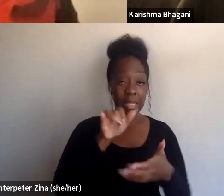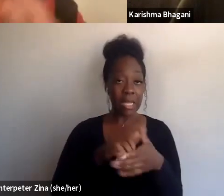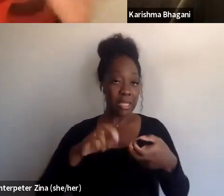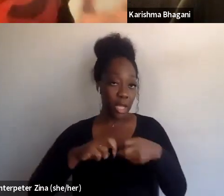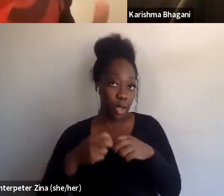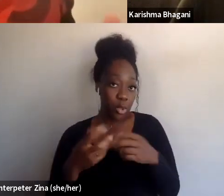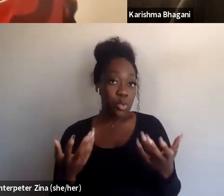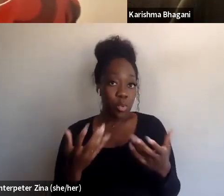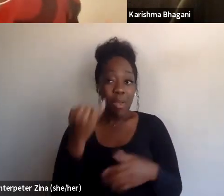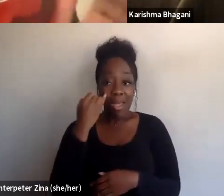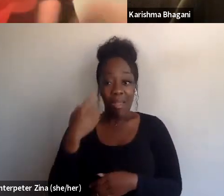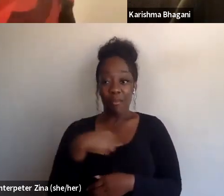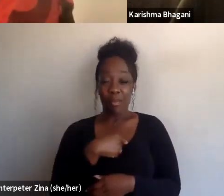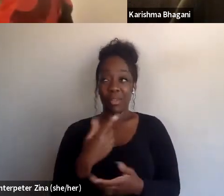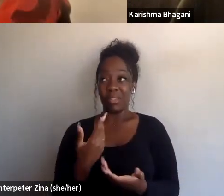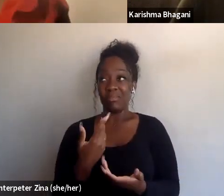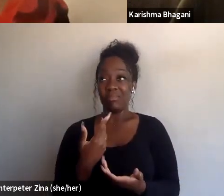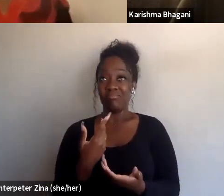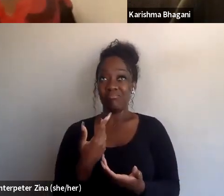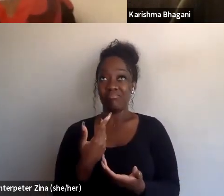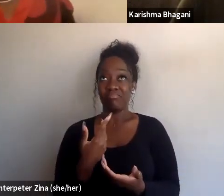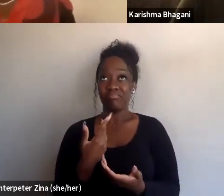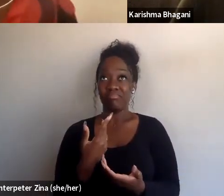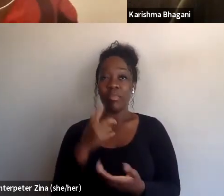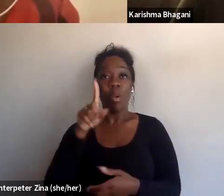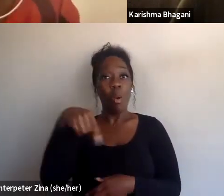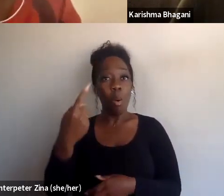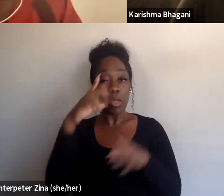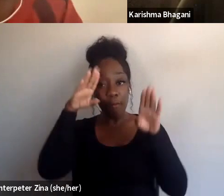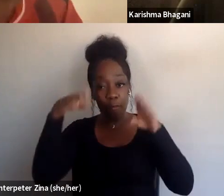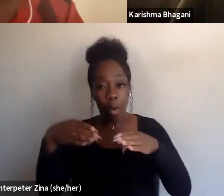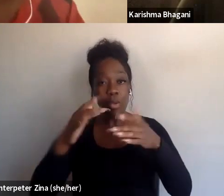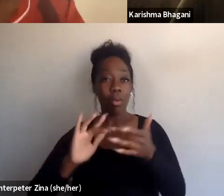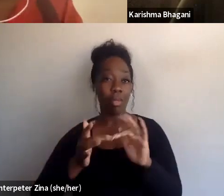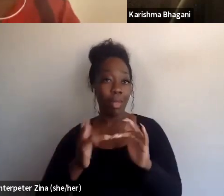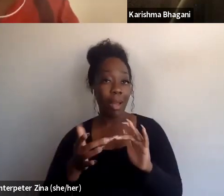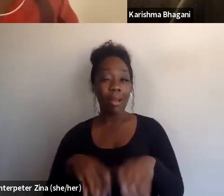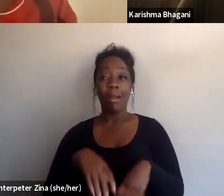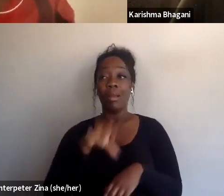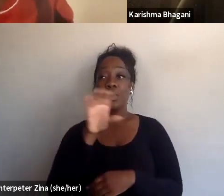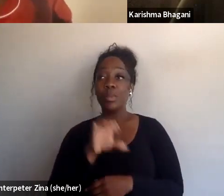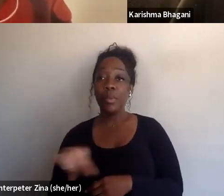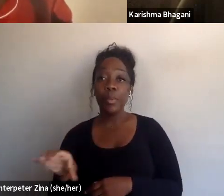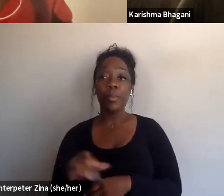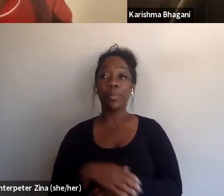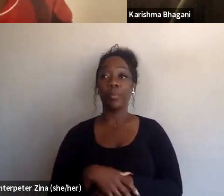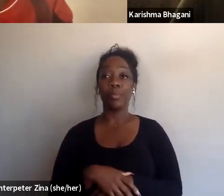If our industry now just focuses on online and Zoom theaters, Zoom shows, you know.